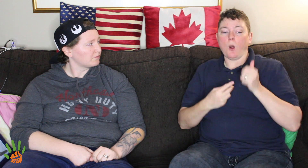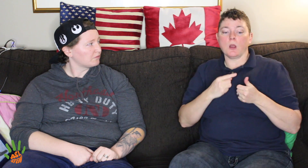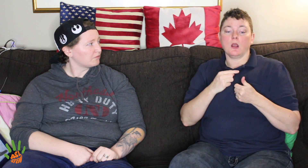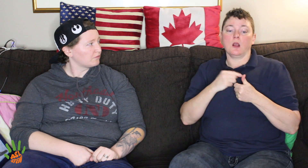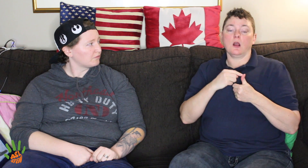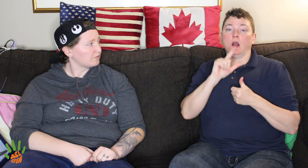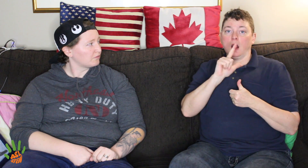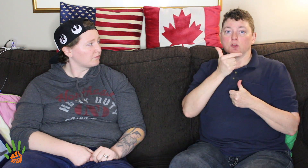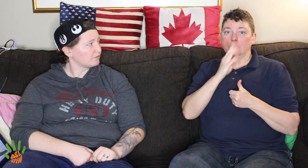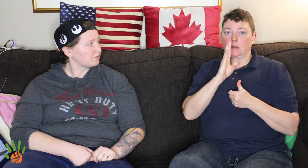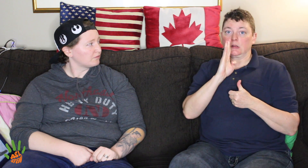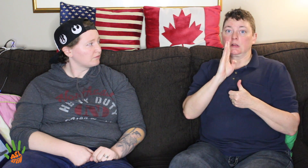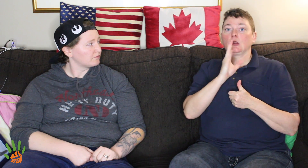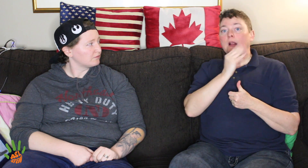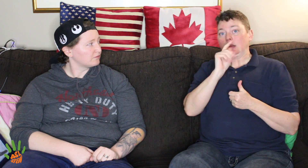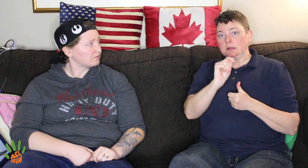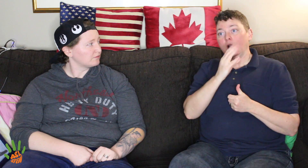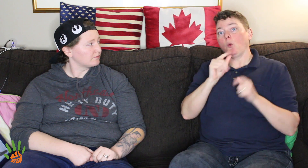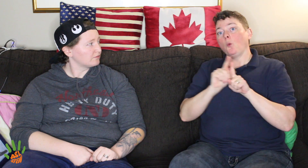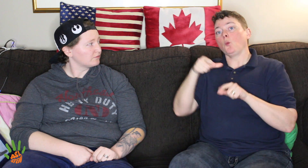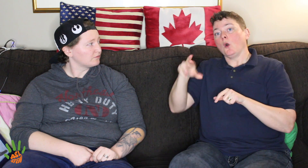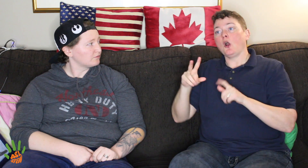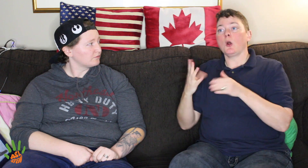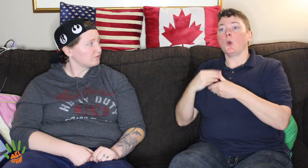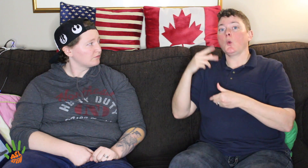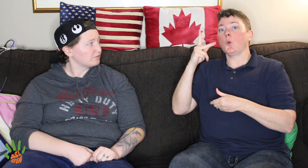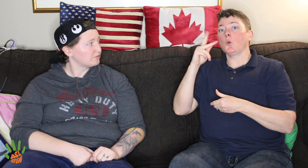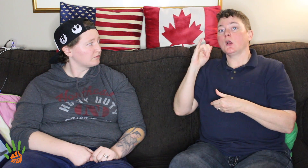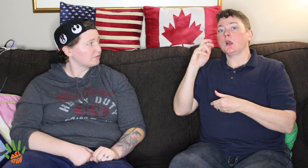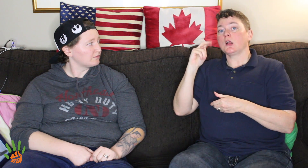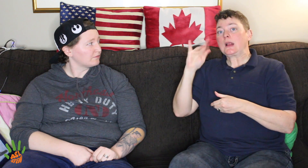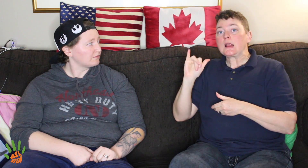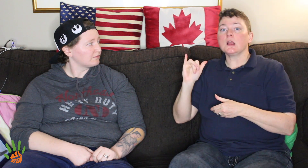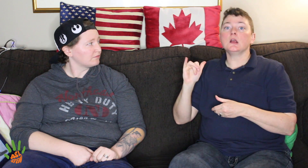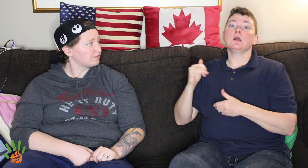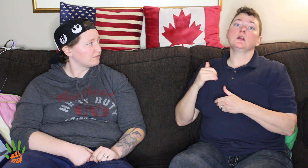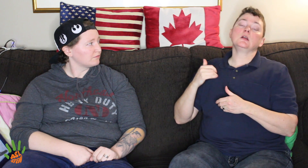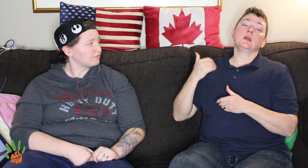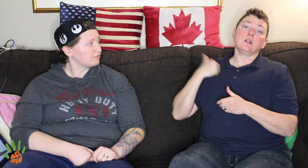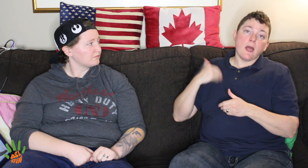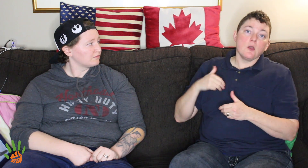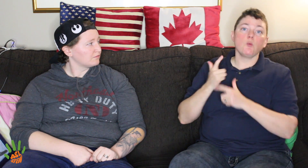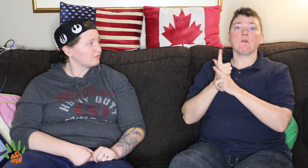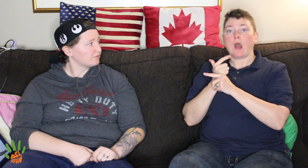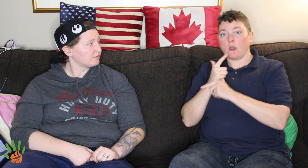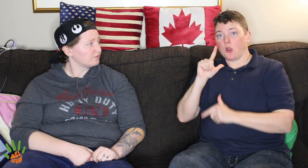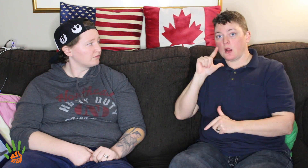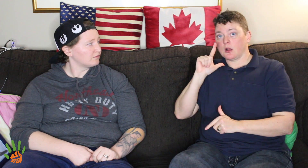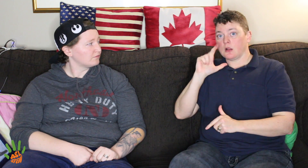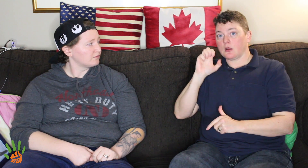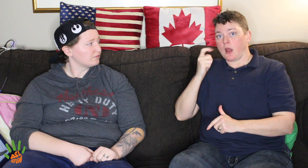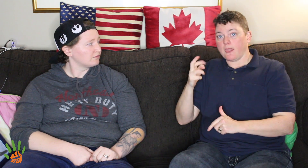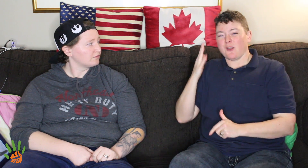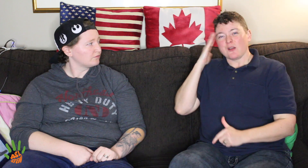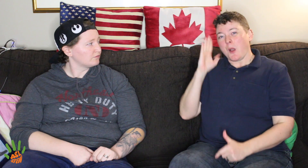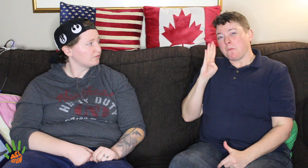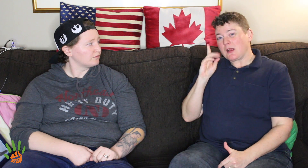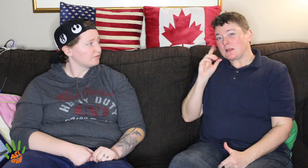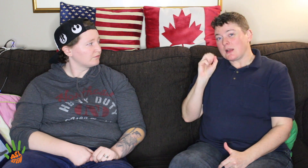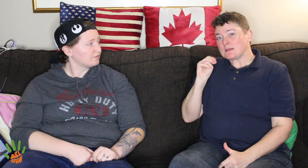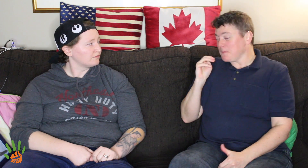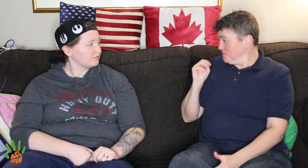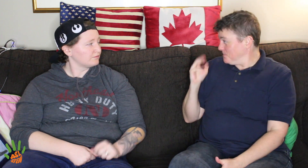So meaning it included L, G, B, and T, or any sort of Leathers or any other group like that.